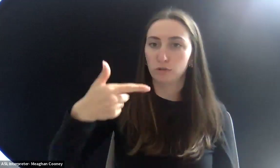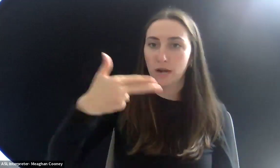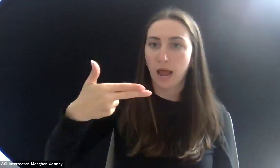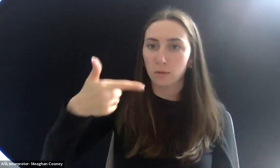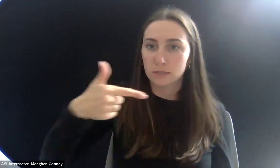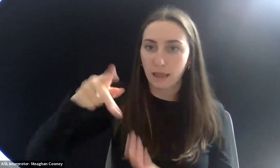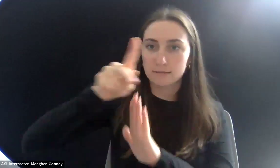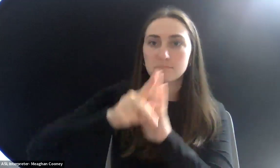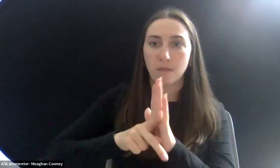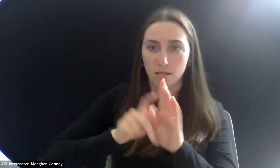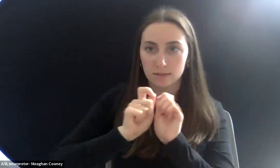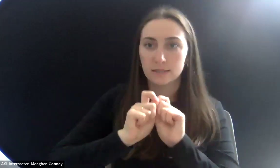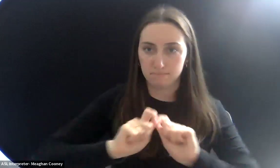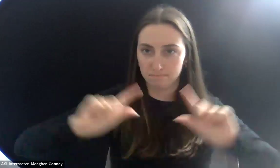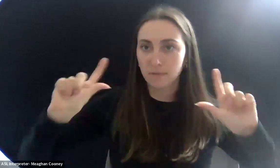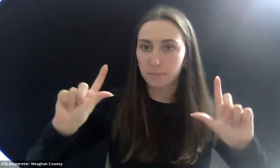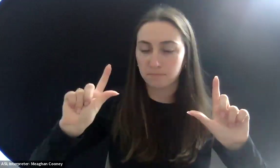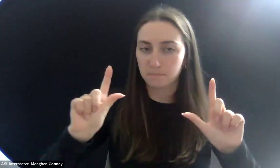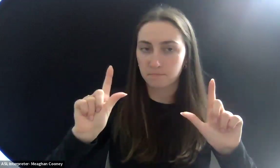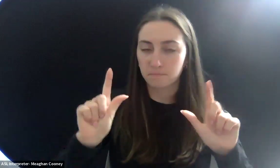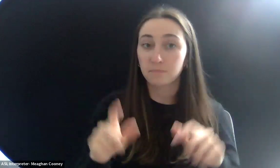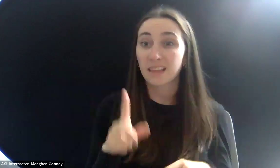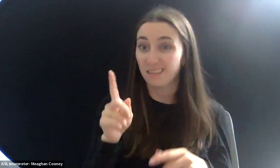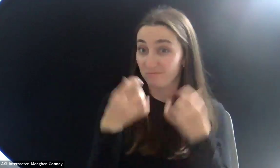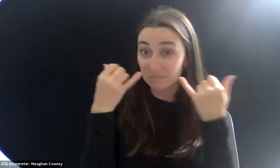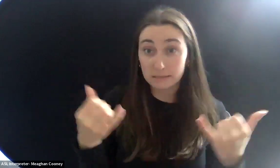MEEPA was issued and is currently in effect.